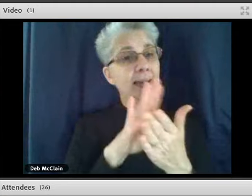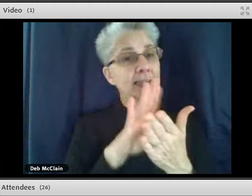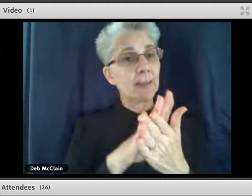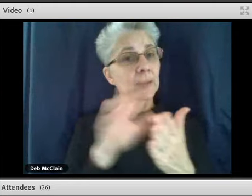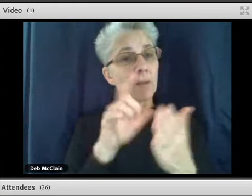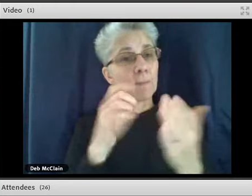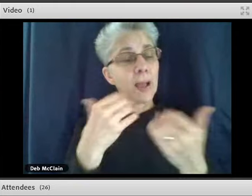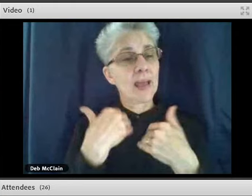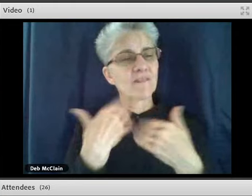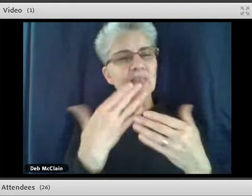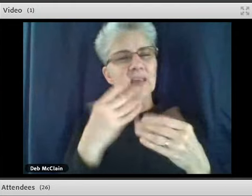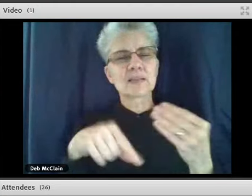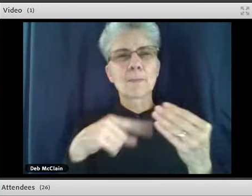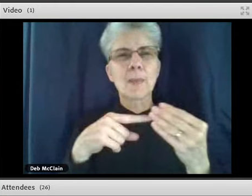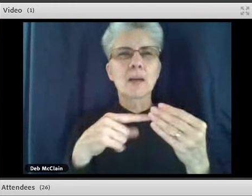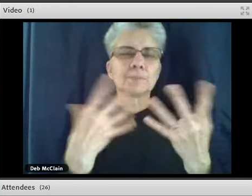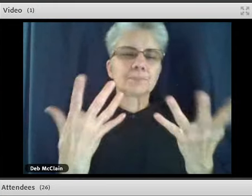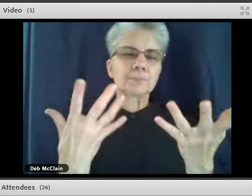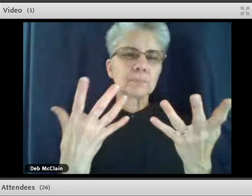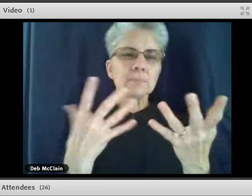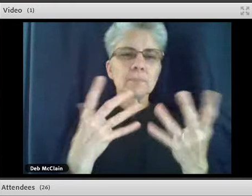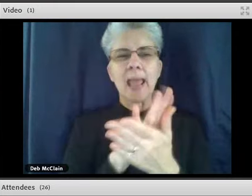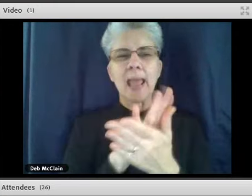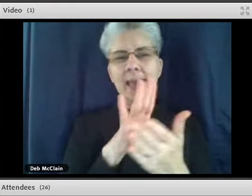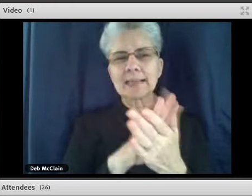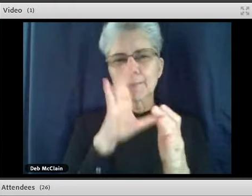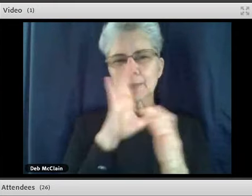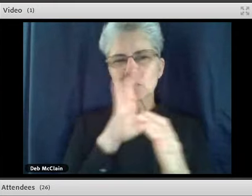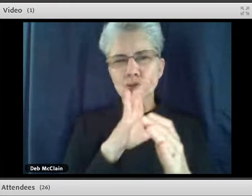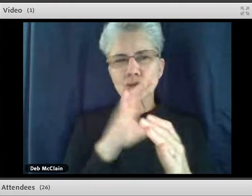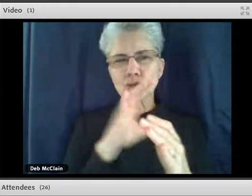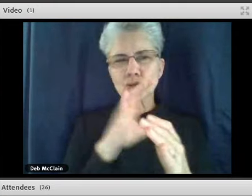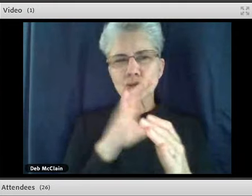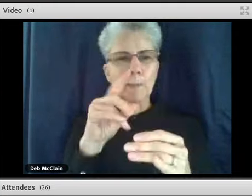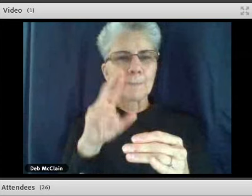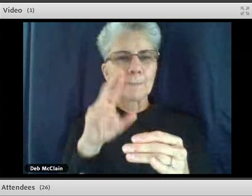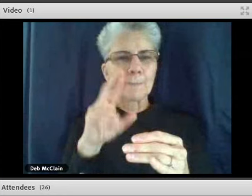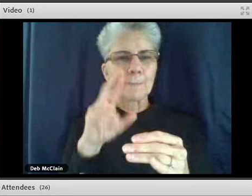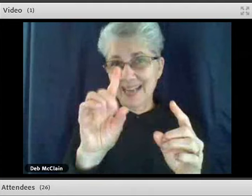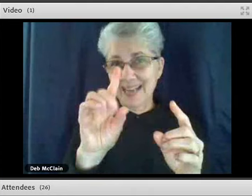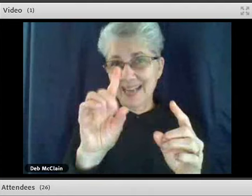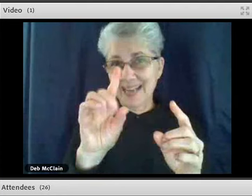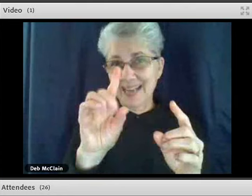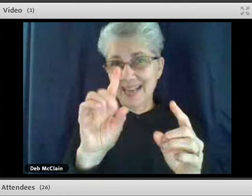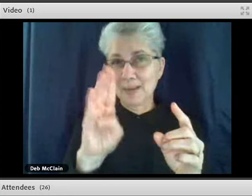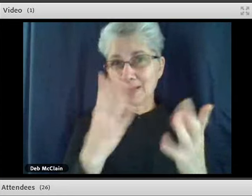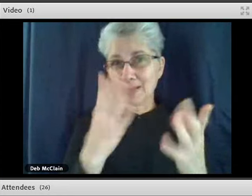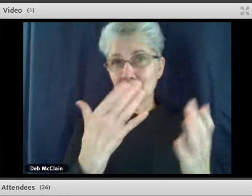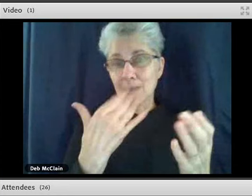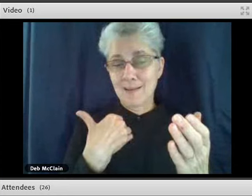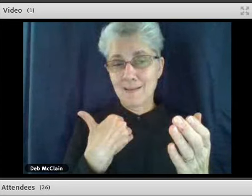doesn't have that your library or academic library might have, that would be helpful are things about, like, Academic Search Premier,